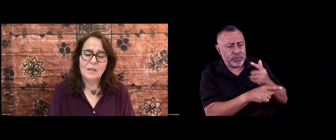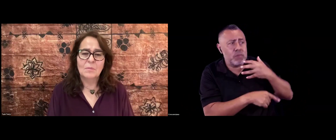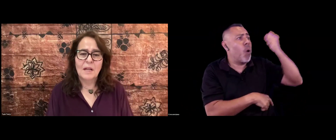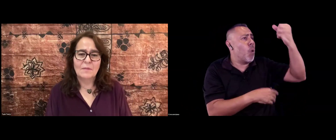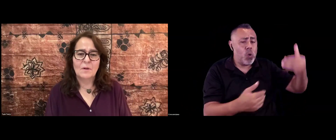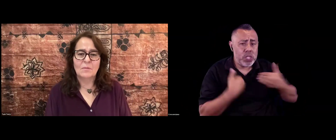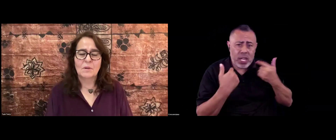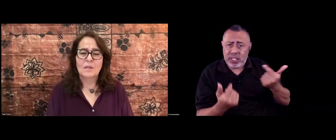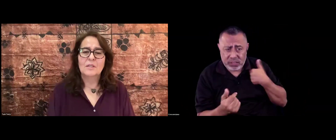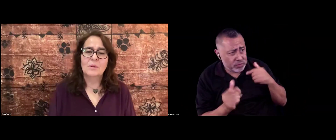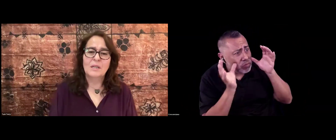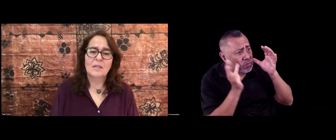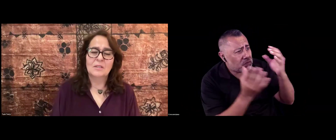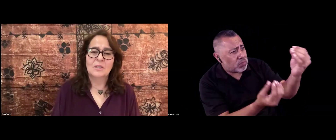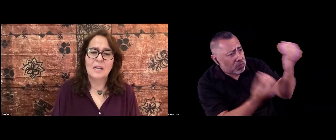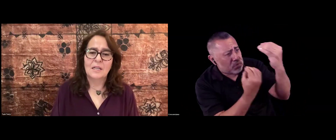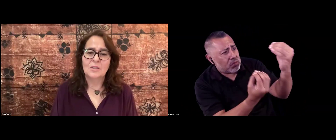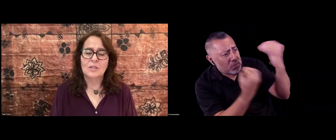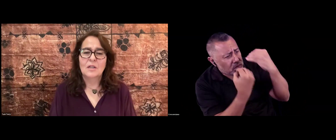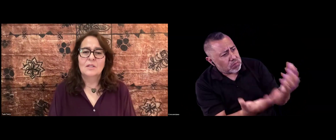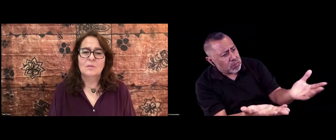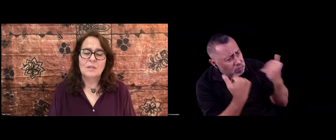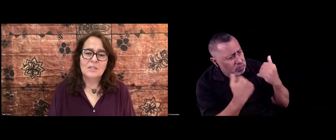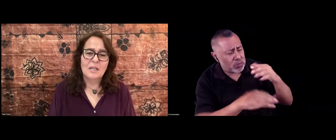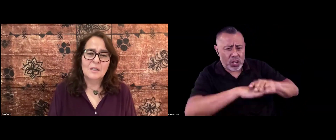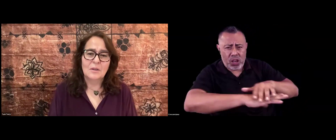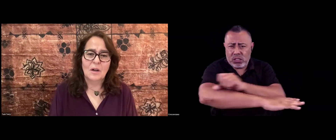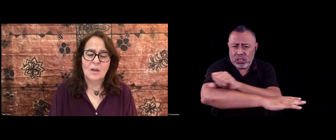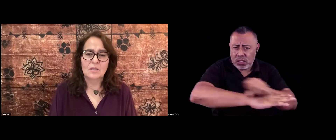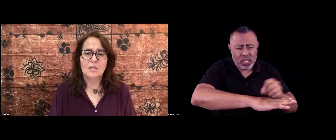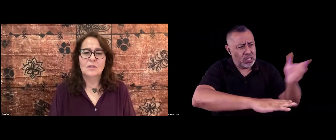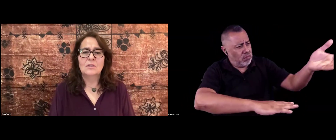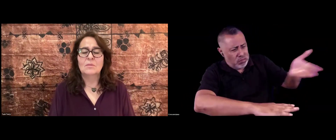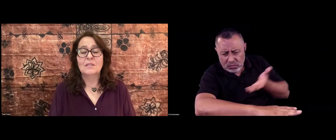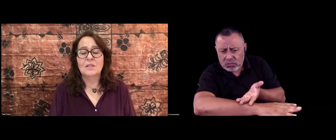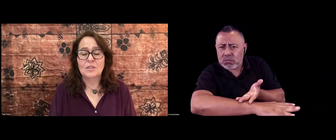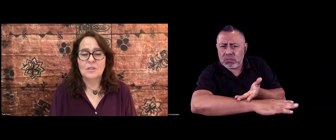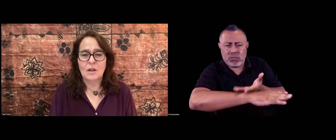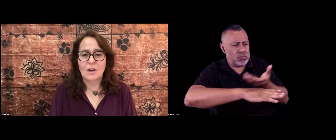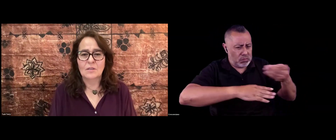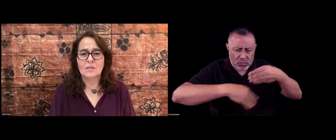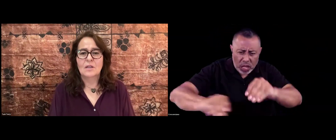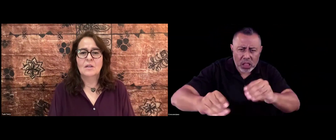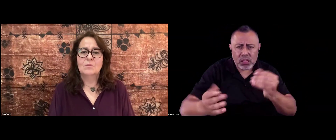To be on the platform, to be on the stage. To be selling their art, to be teaching your art.